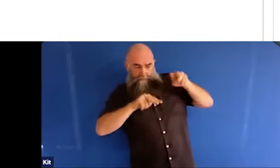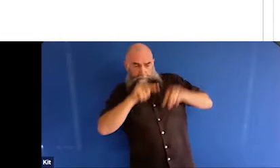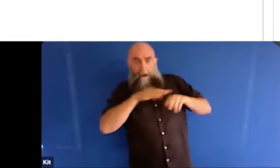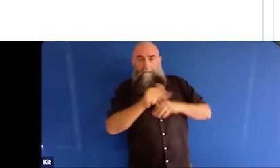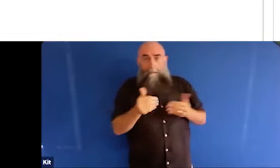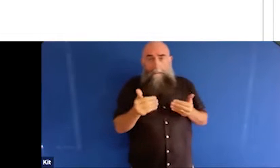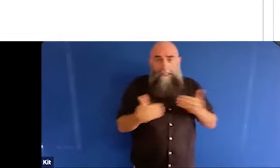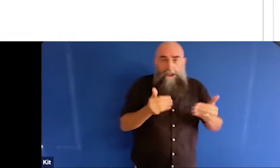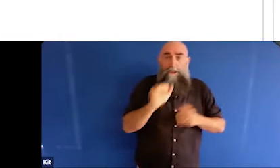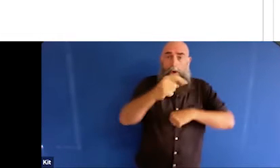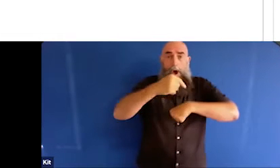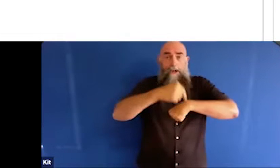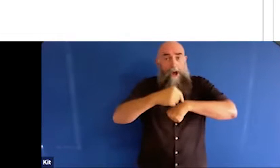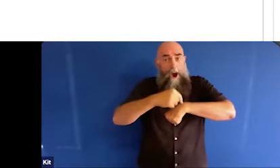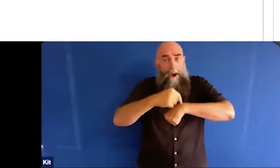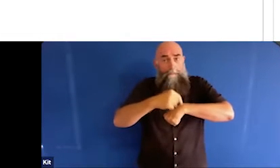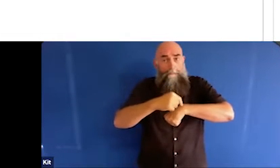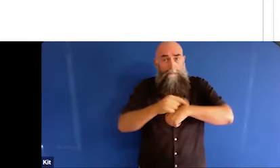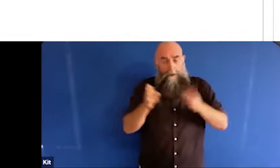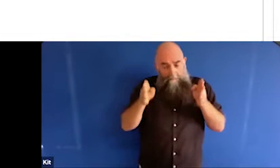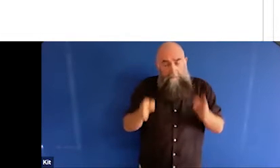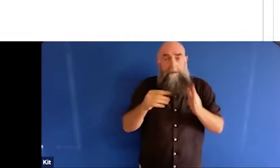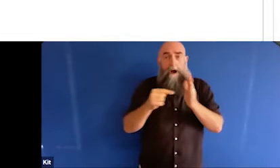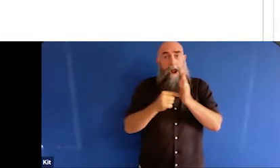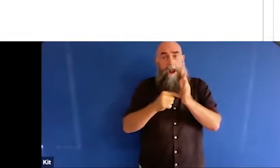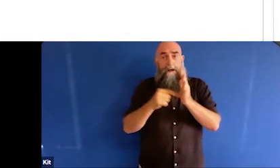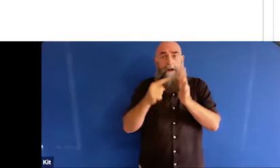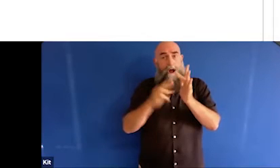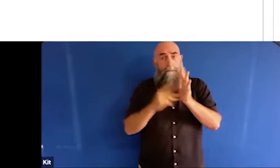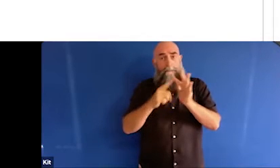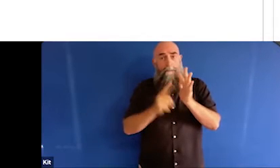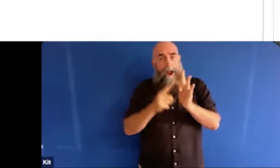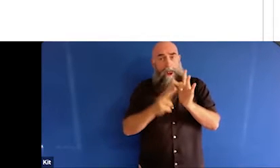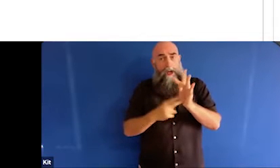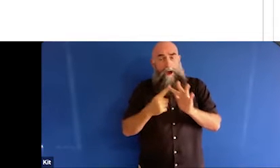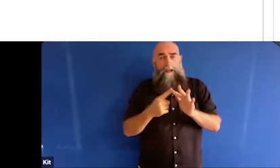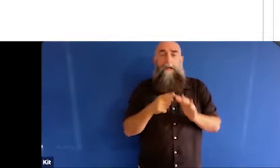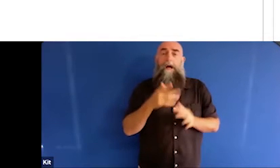timeline. So it's really important to pay the artists that are involved in the project